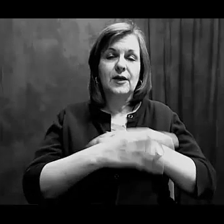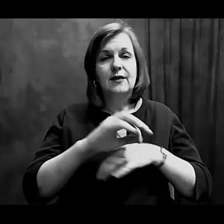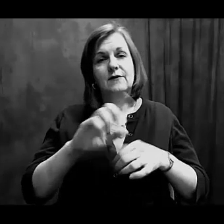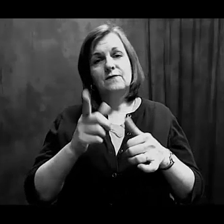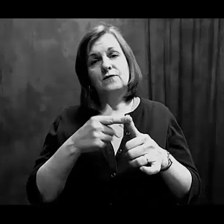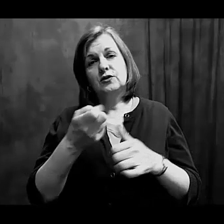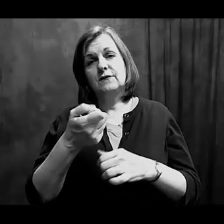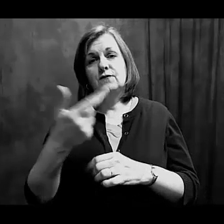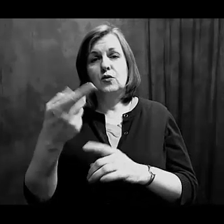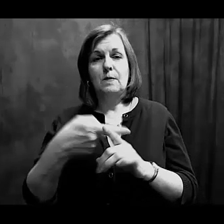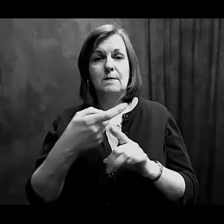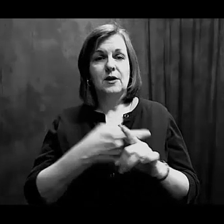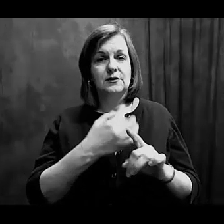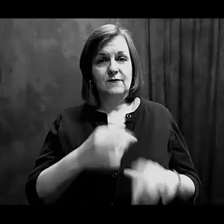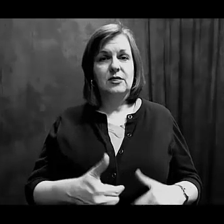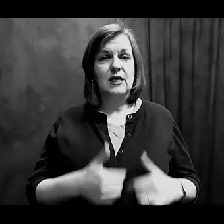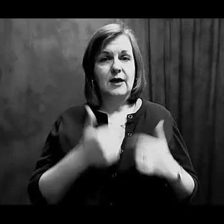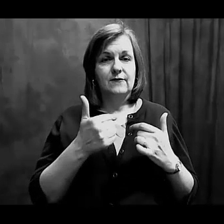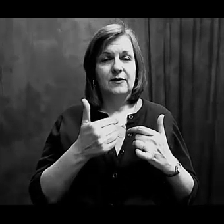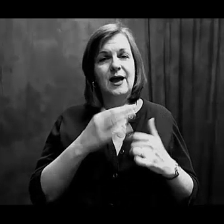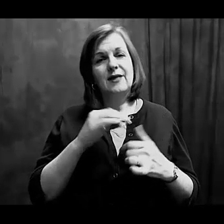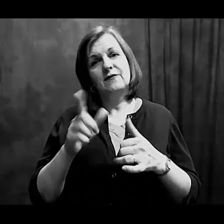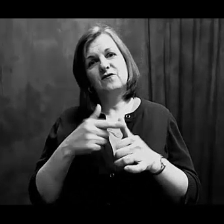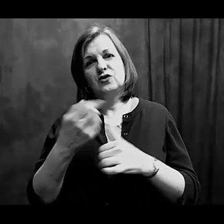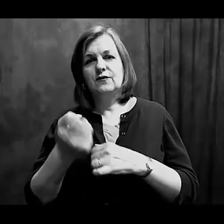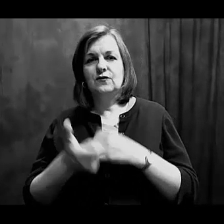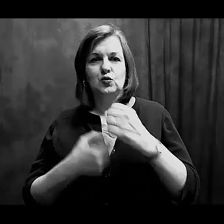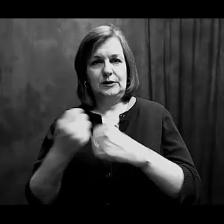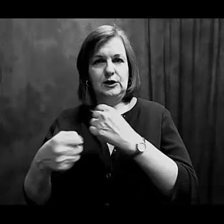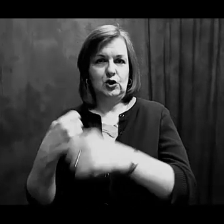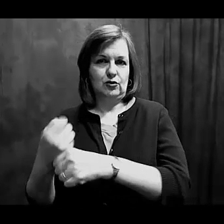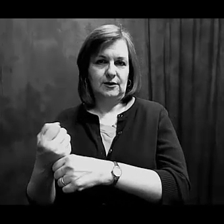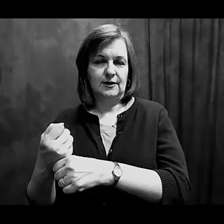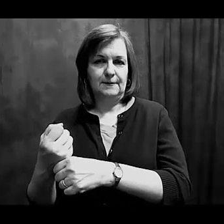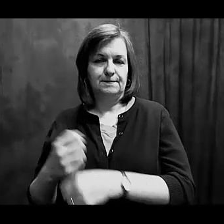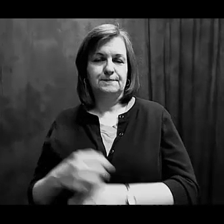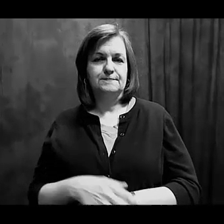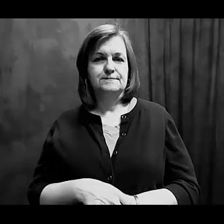this is important for you because we need those bones to be flexible